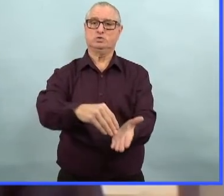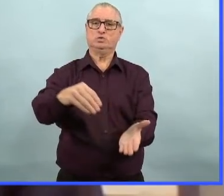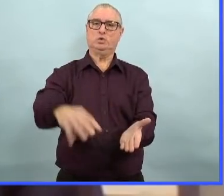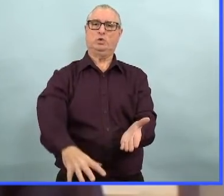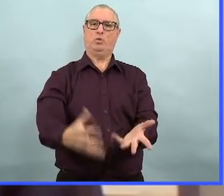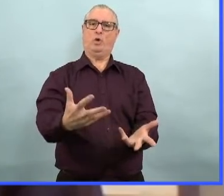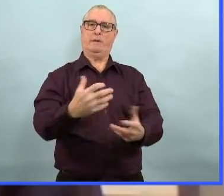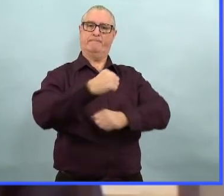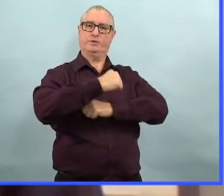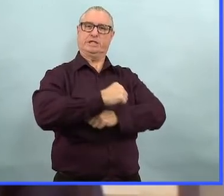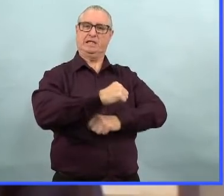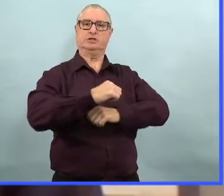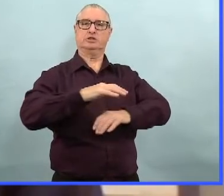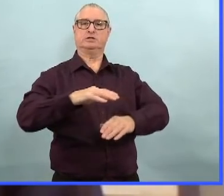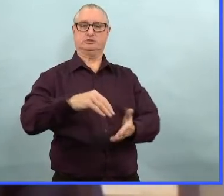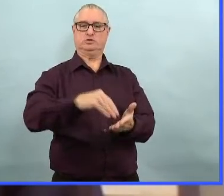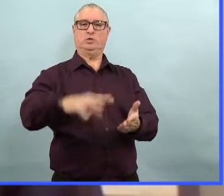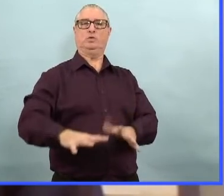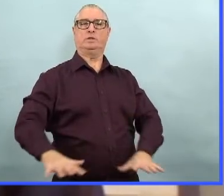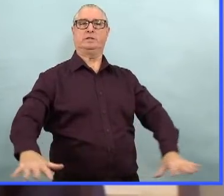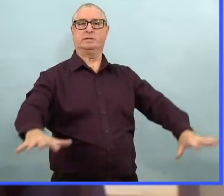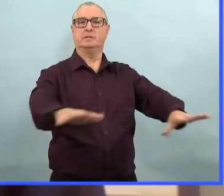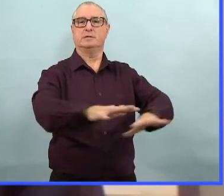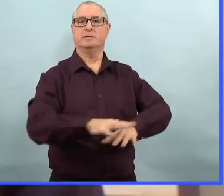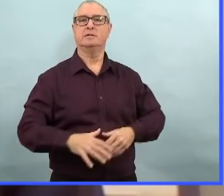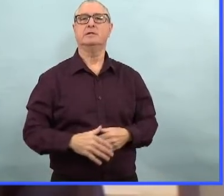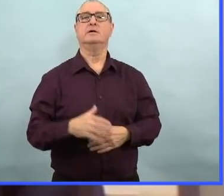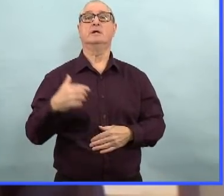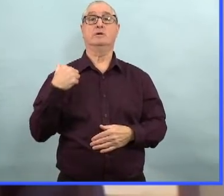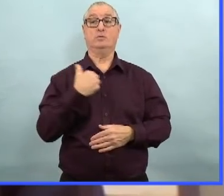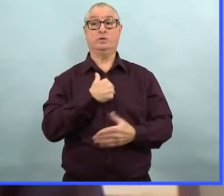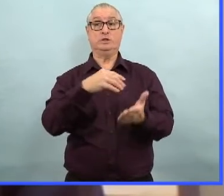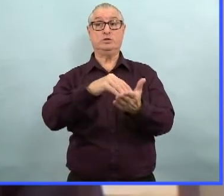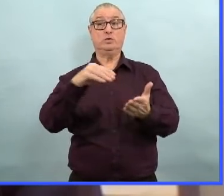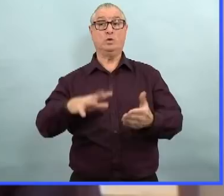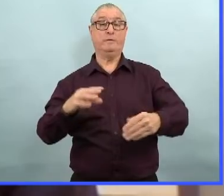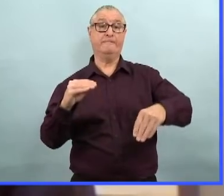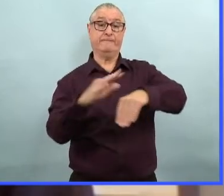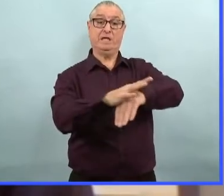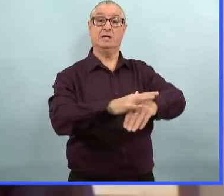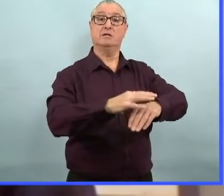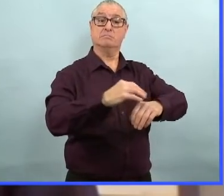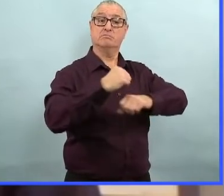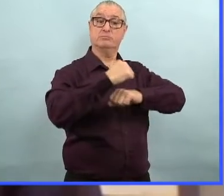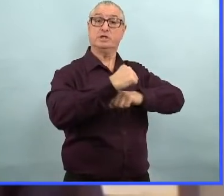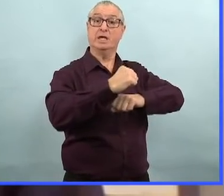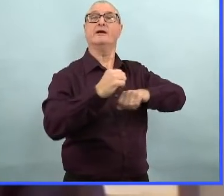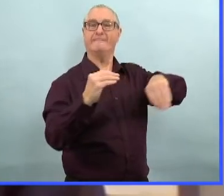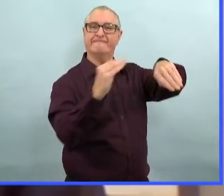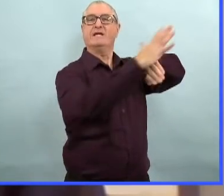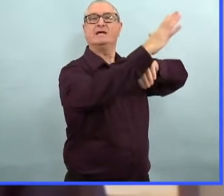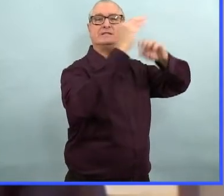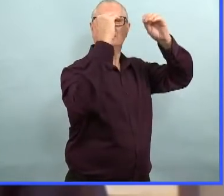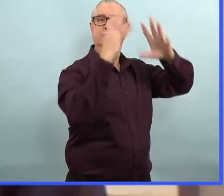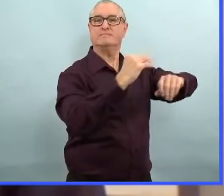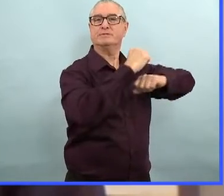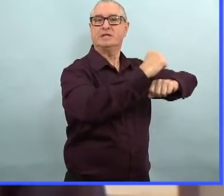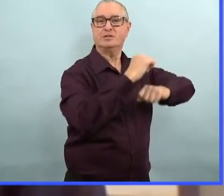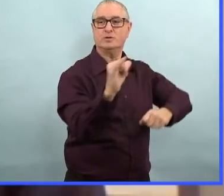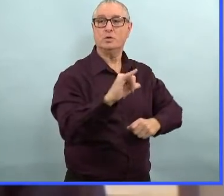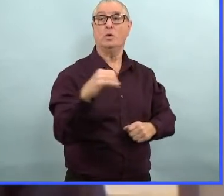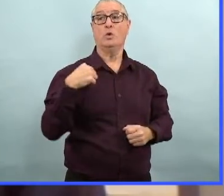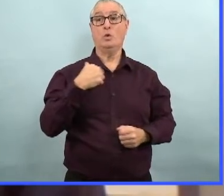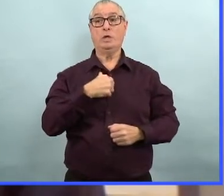and the teachers as well we were targeting some of the younger kids who are just getting access to